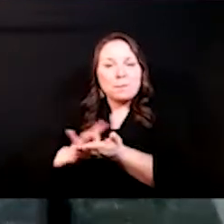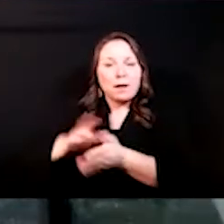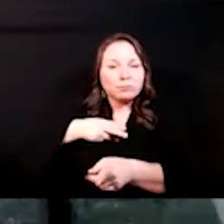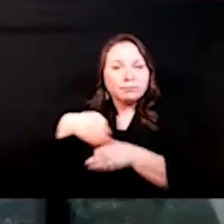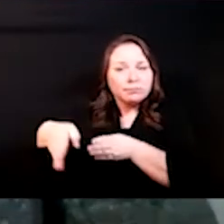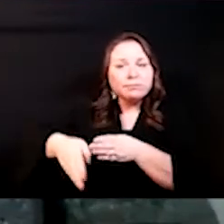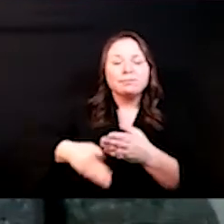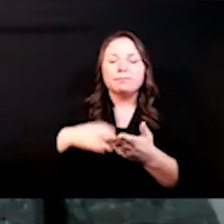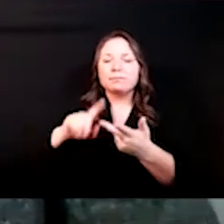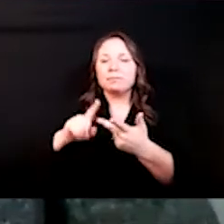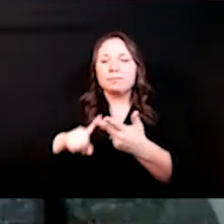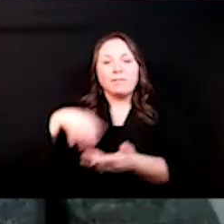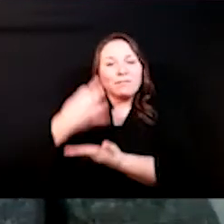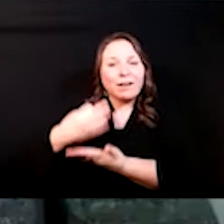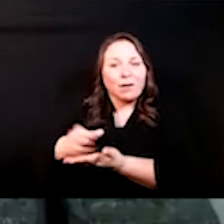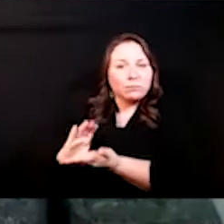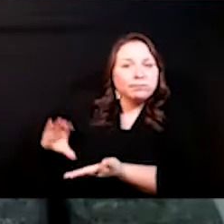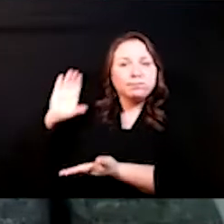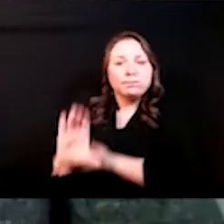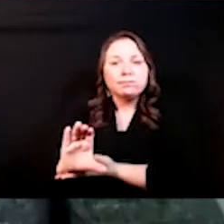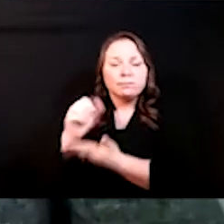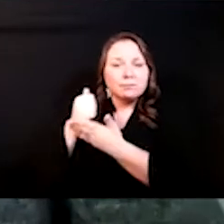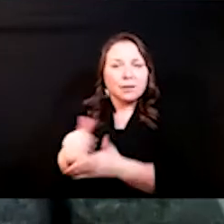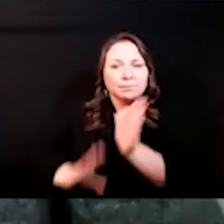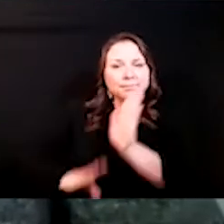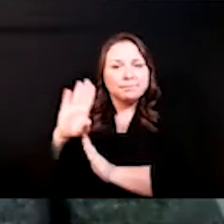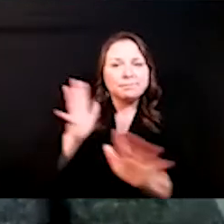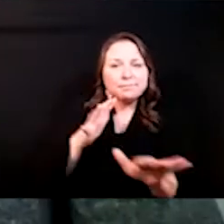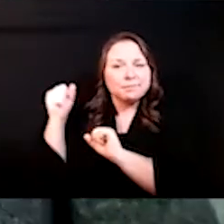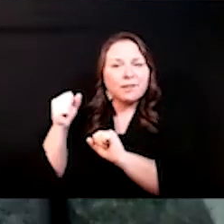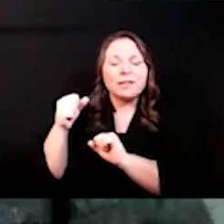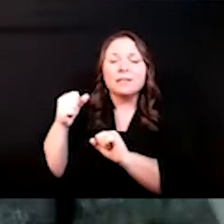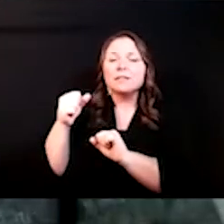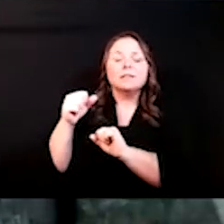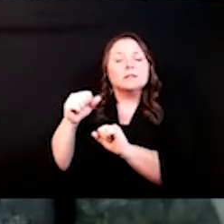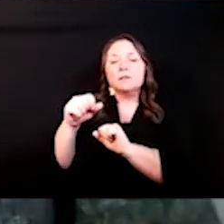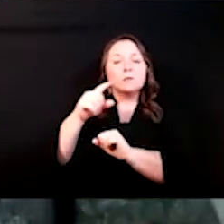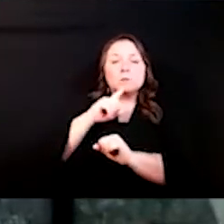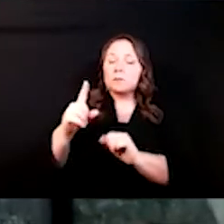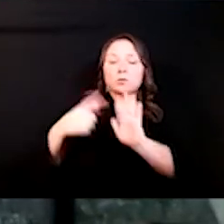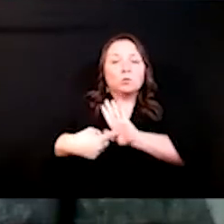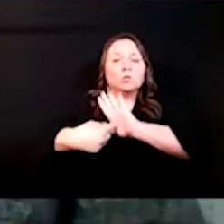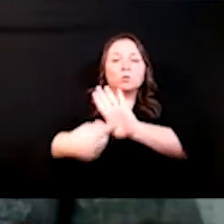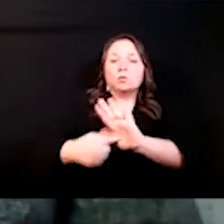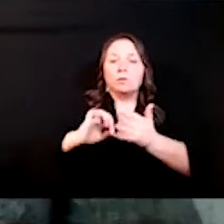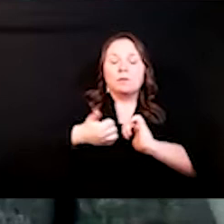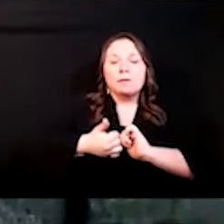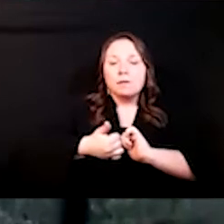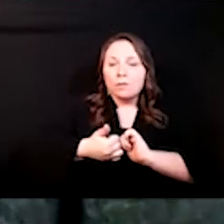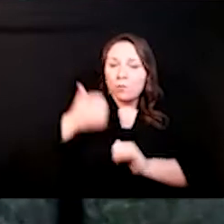FINANCIAL INVESTMENTS AND I THINK IT'S REALLY, YOU KNOW, SAYS SO MUCH